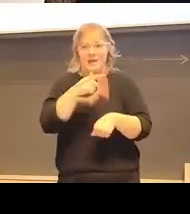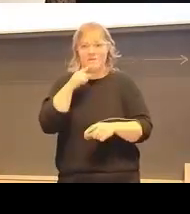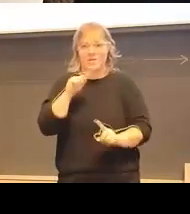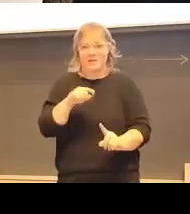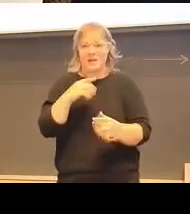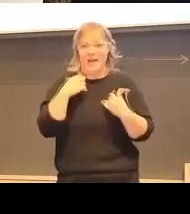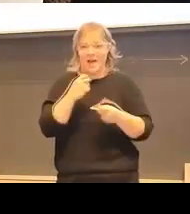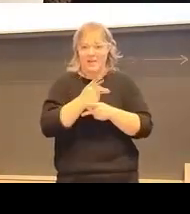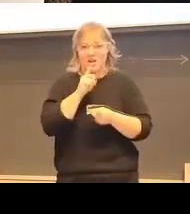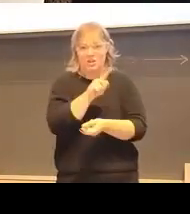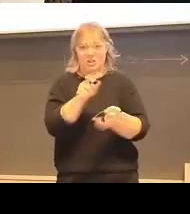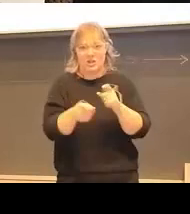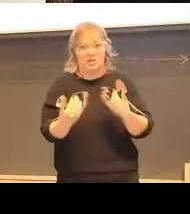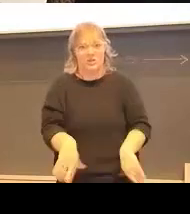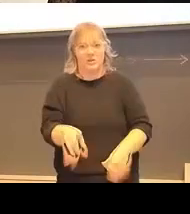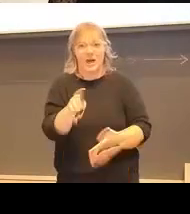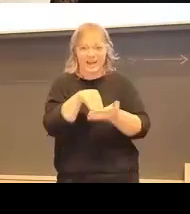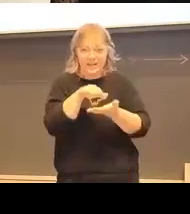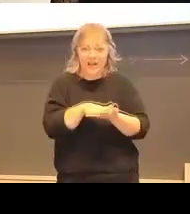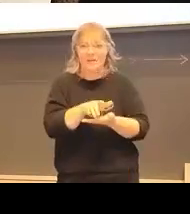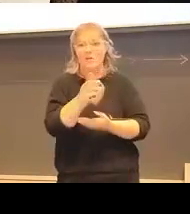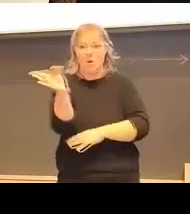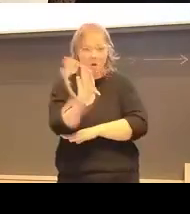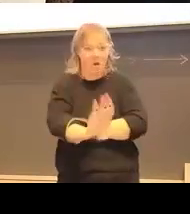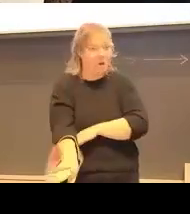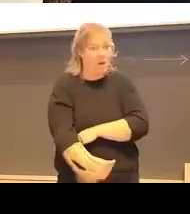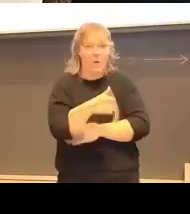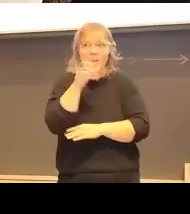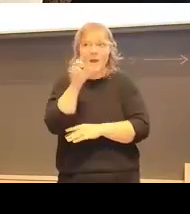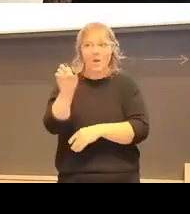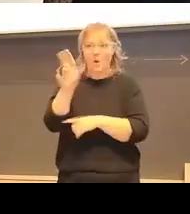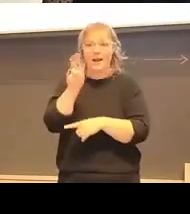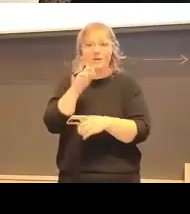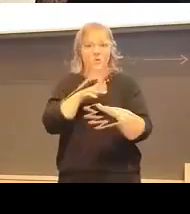changed so much I document 247 when I'm not in the O I need to catch up on an email I want to